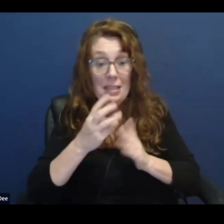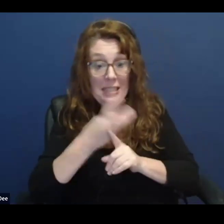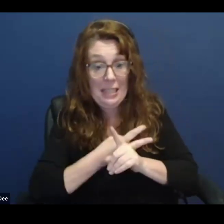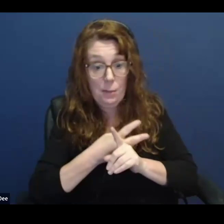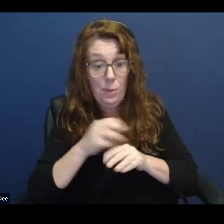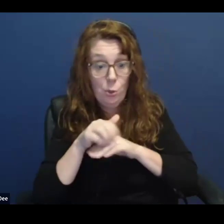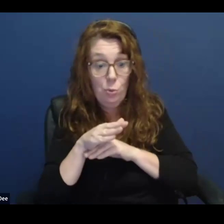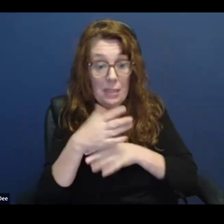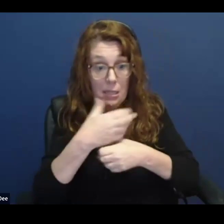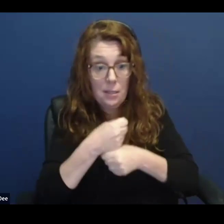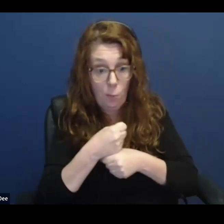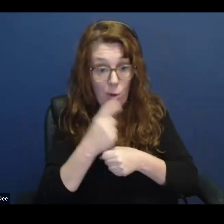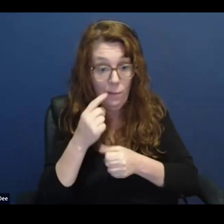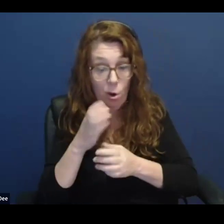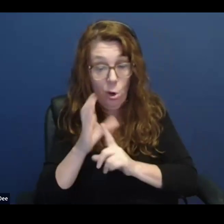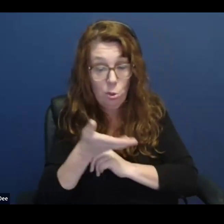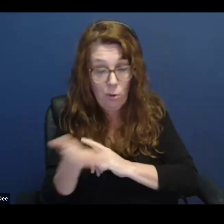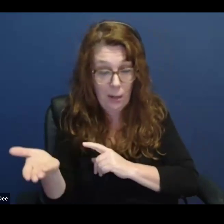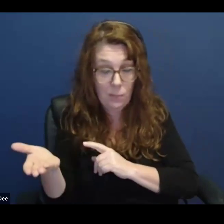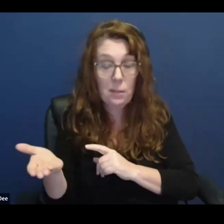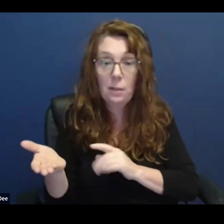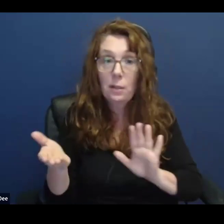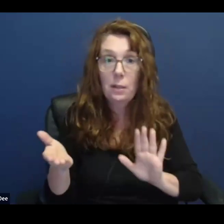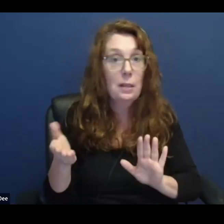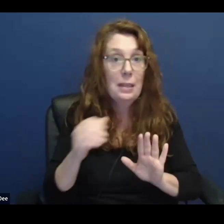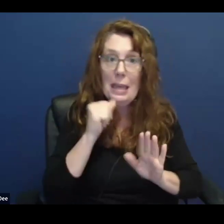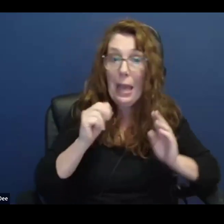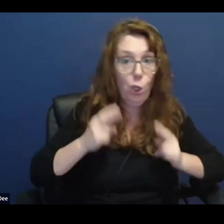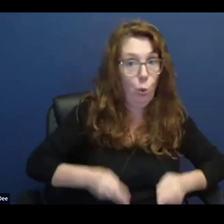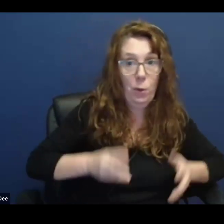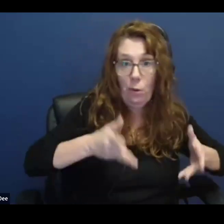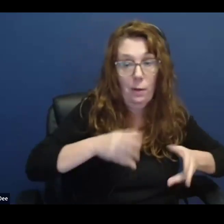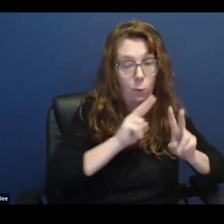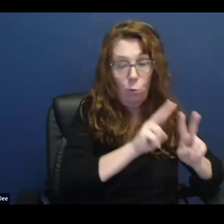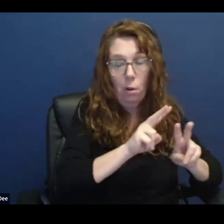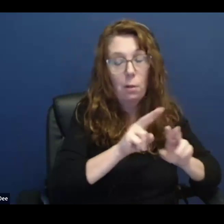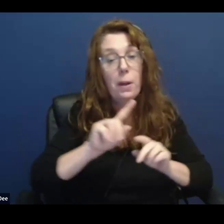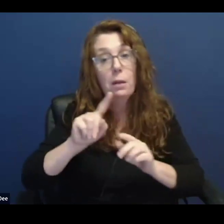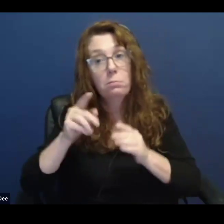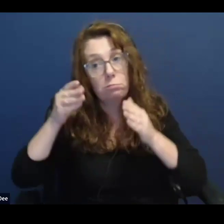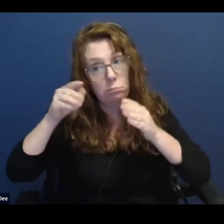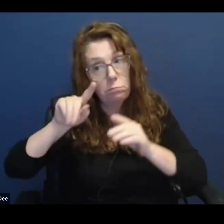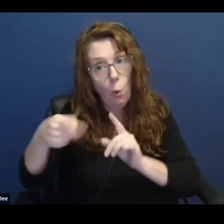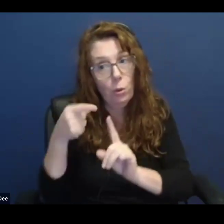cultural items. And yes, that is not human remains or funerary objects, but the cultural items. A